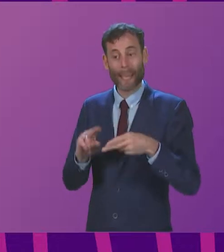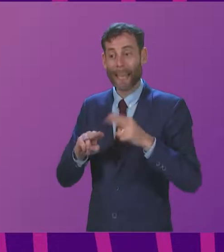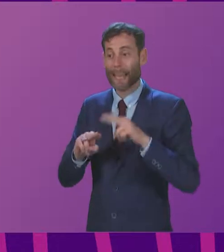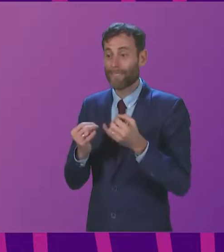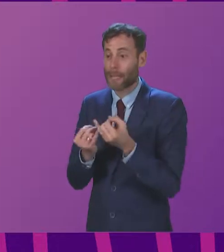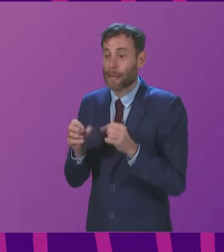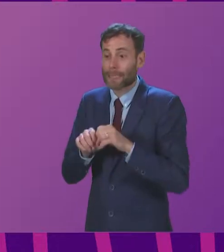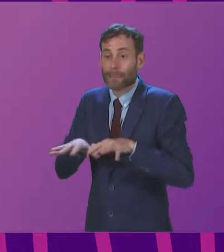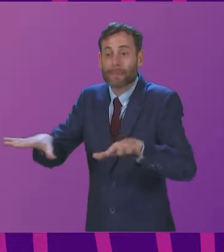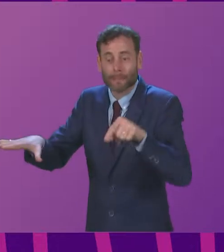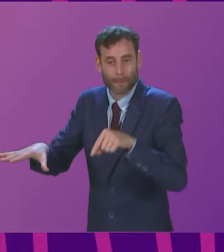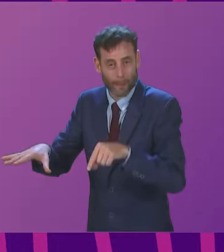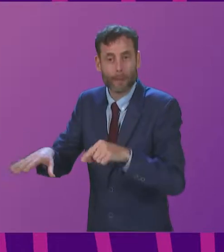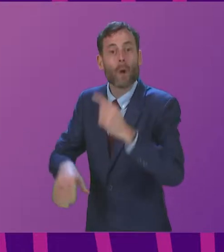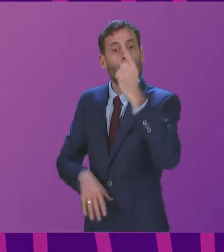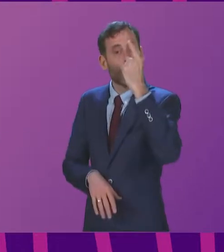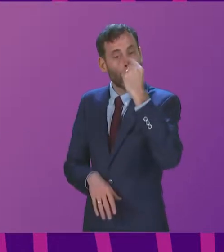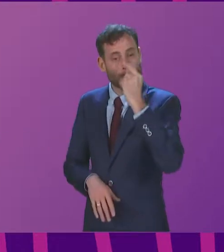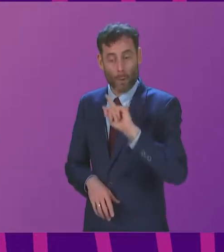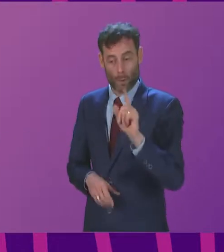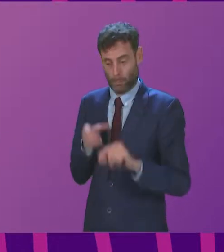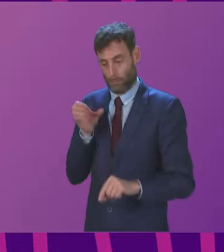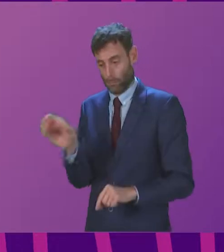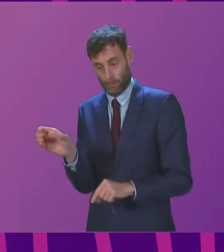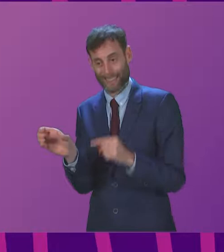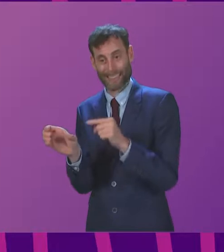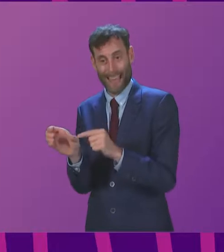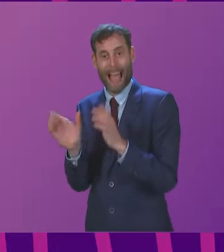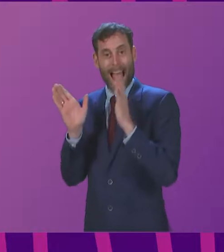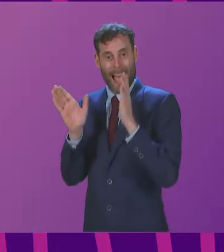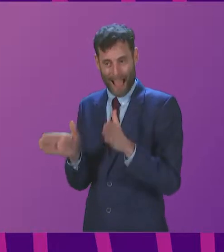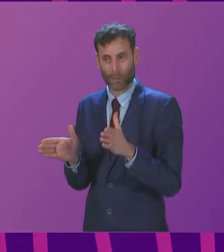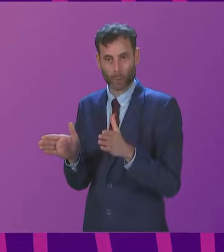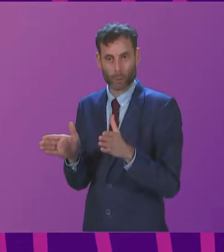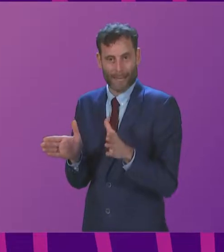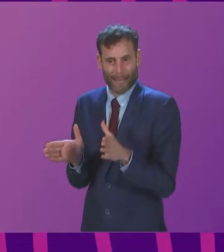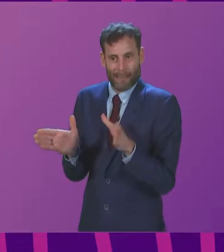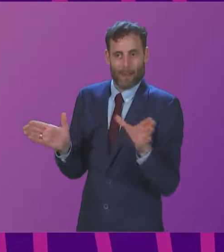be that extending Covid certification is a more proportionate alternative to the reintroduction of